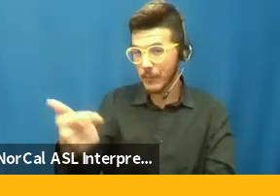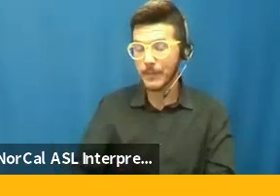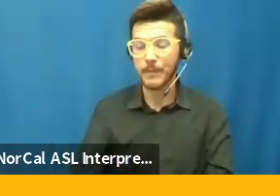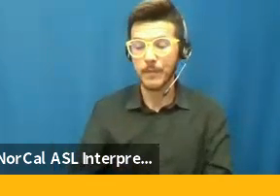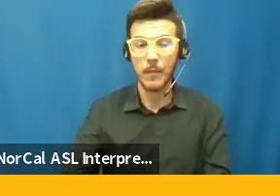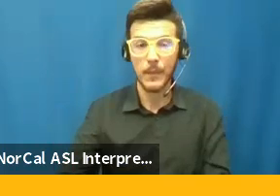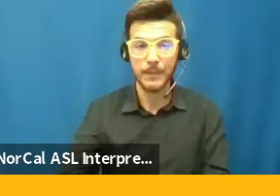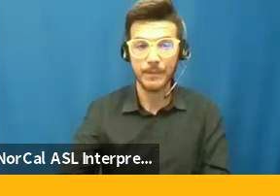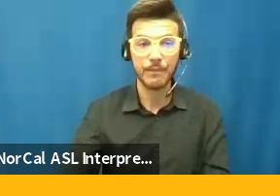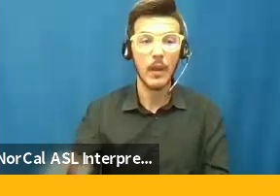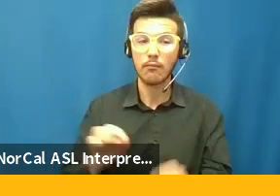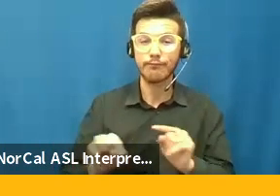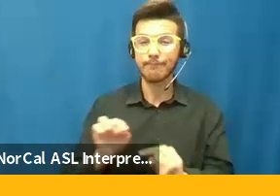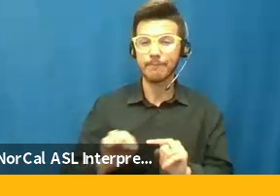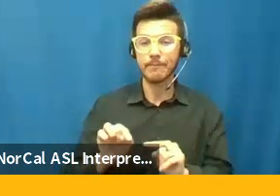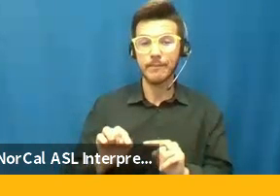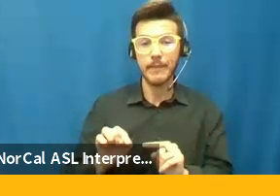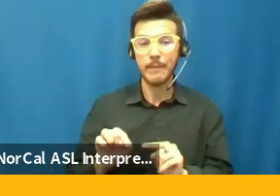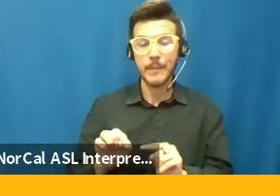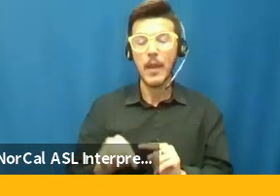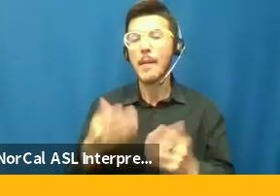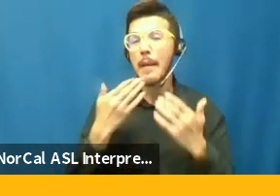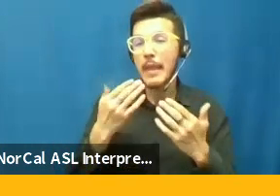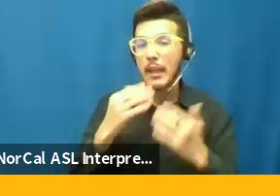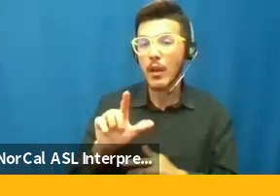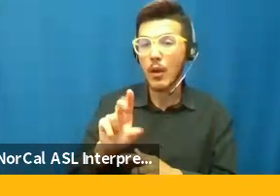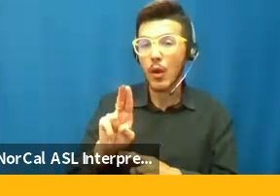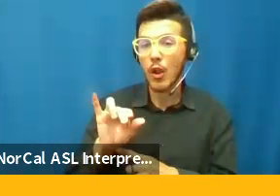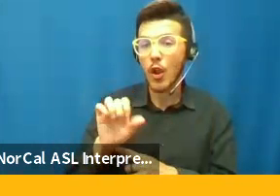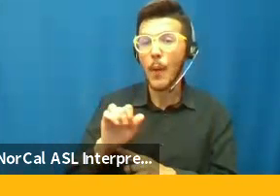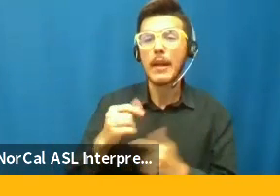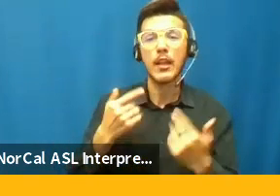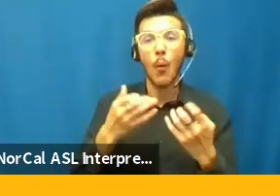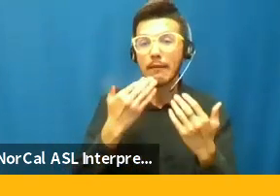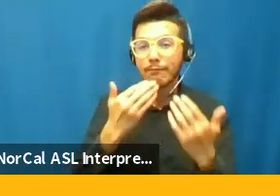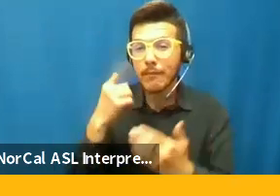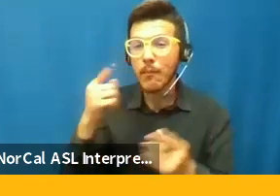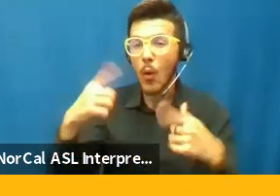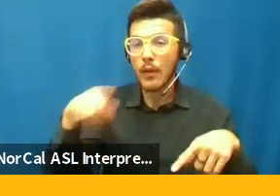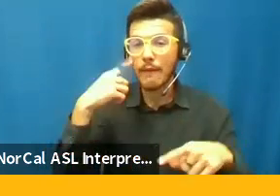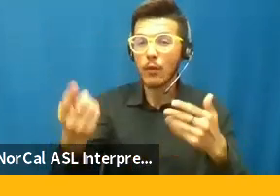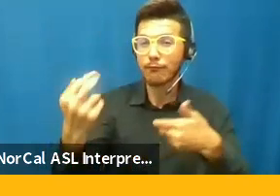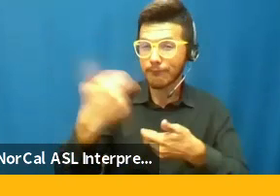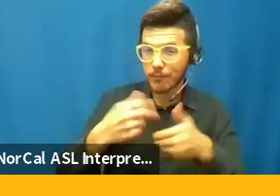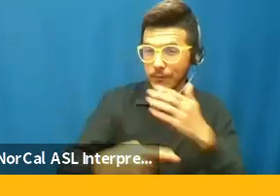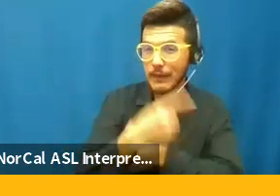Thank you, Lewis Kraus. I want to thank everyone for having us today. I'm excited to share some